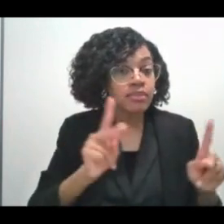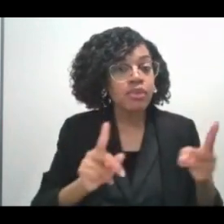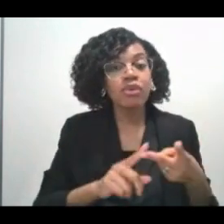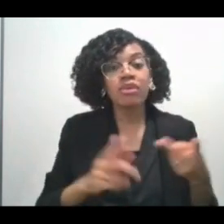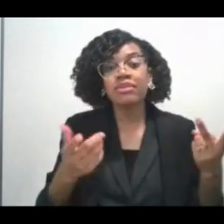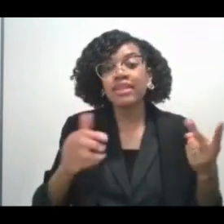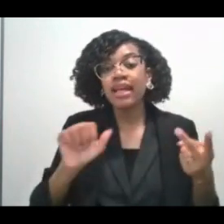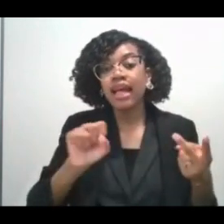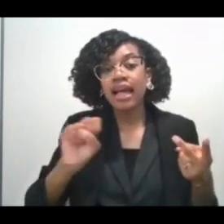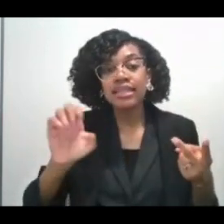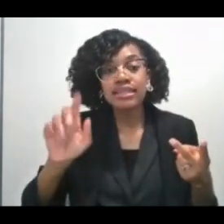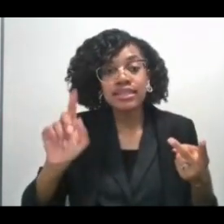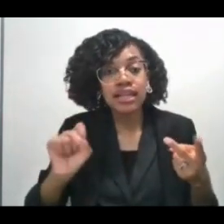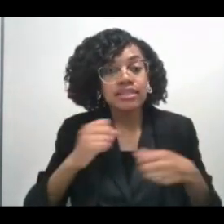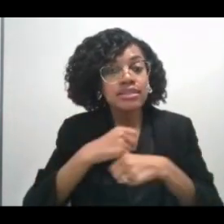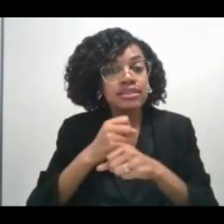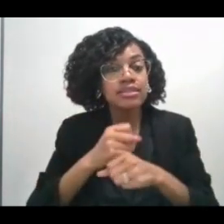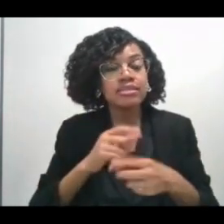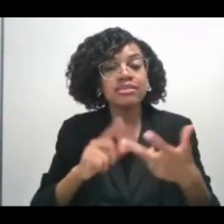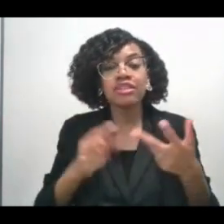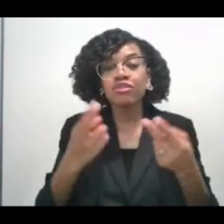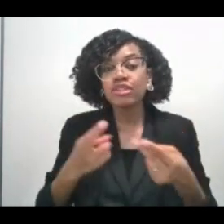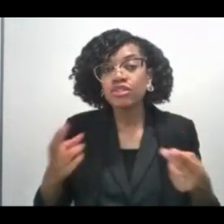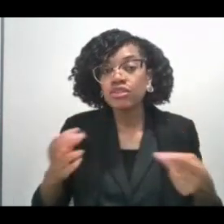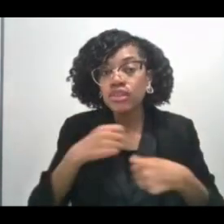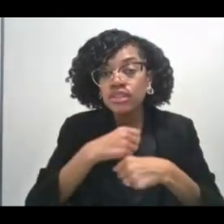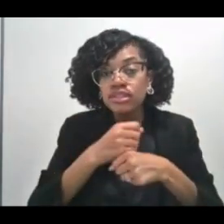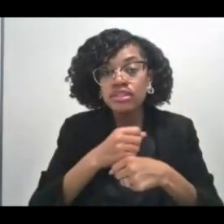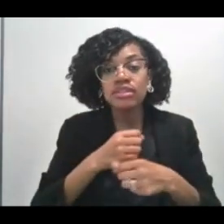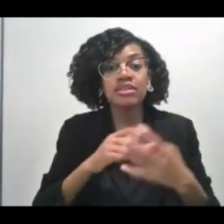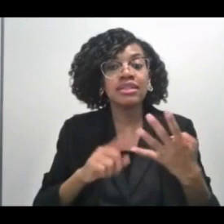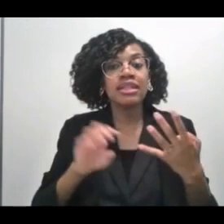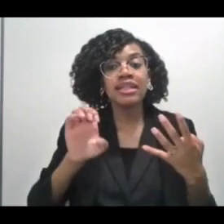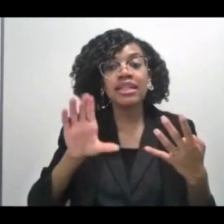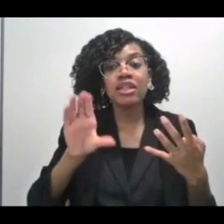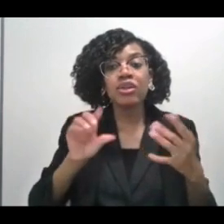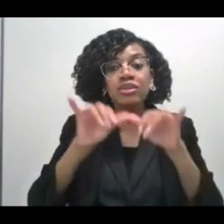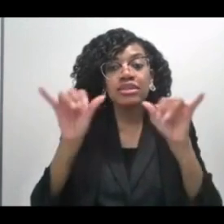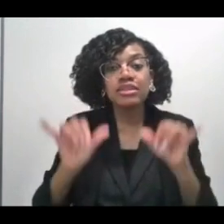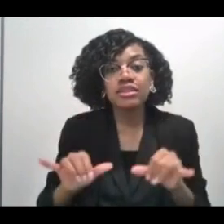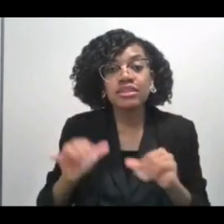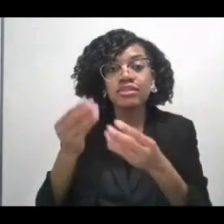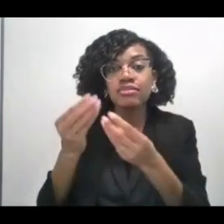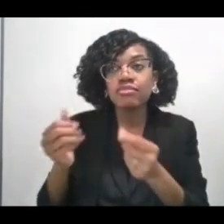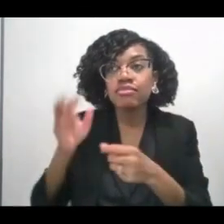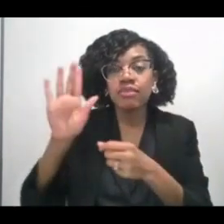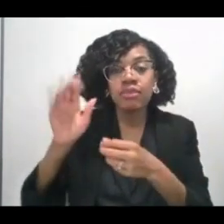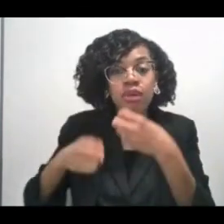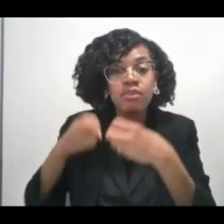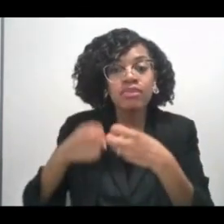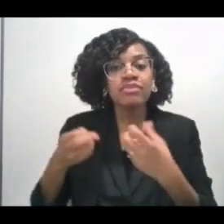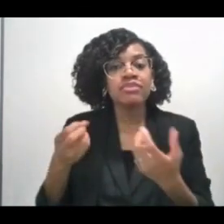and ecosystems. Any of these is fair game, for the focus of your